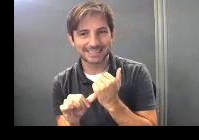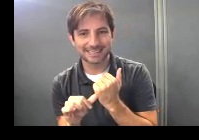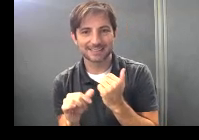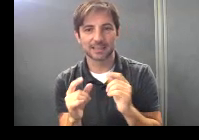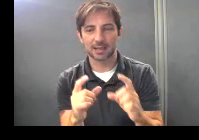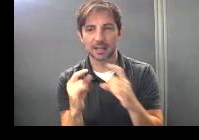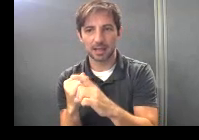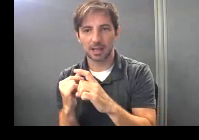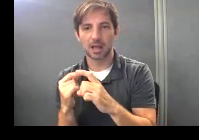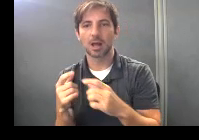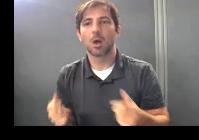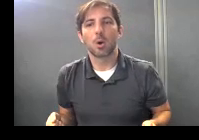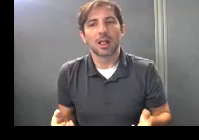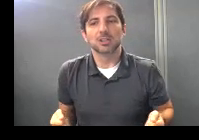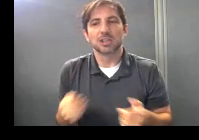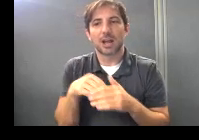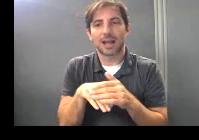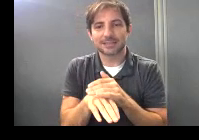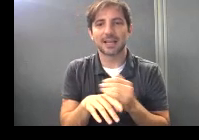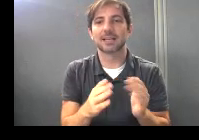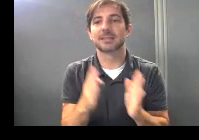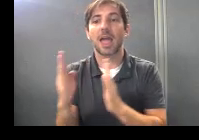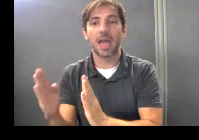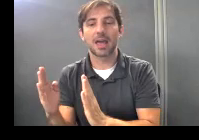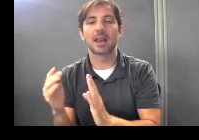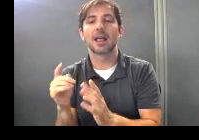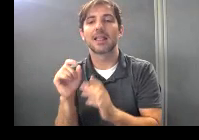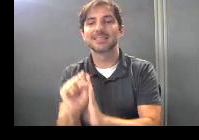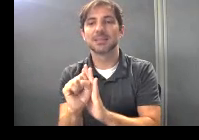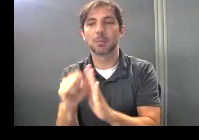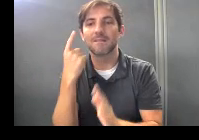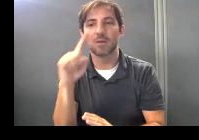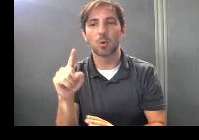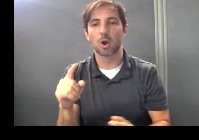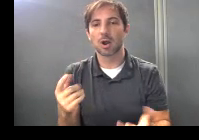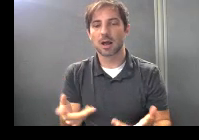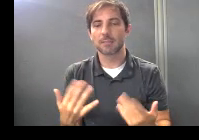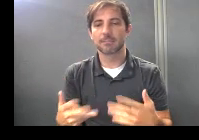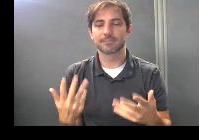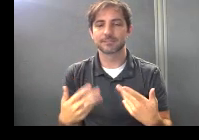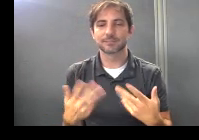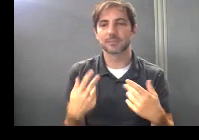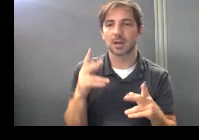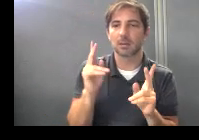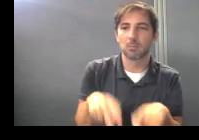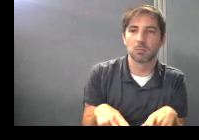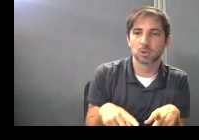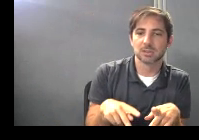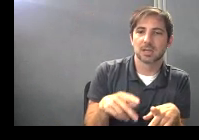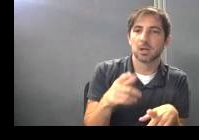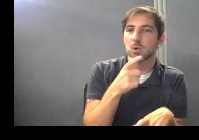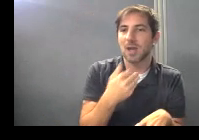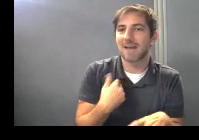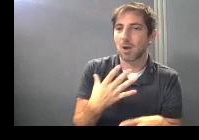UNIVERSAL SYMBOL FOR WHEELCHAIR ACCESS AND SYMBOL FOR A PERSON WITH A WHITE CANE, A SYMBOL